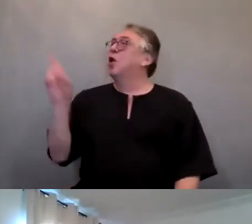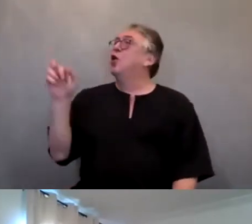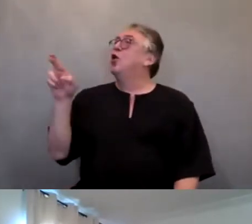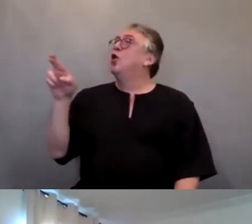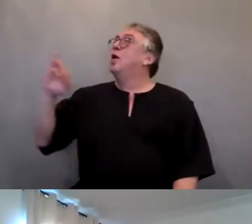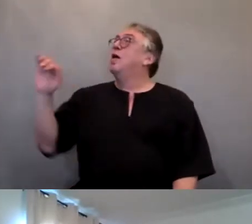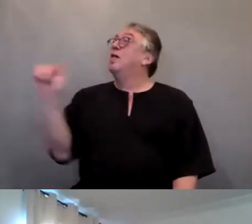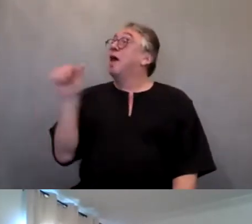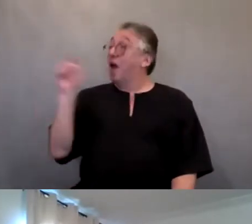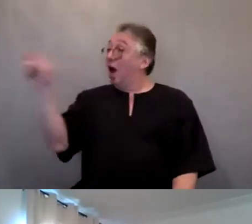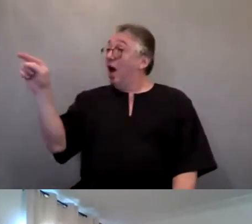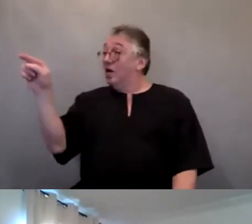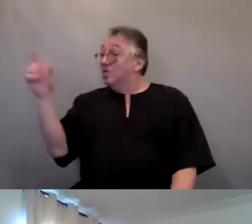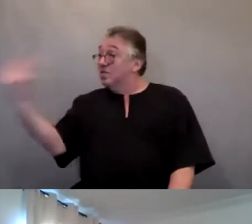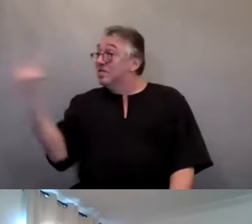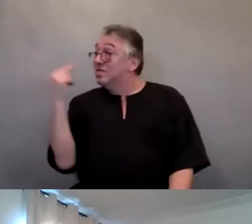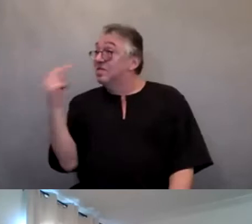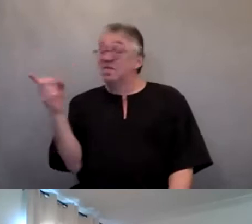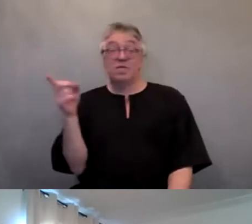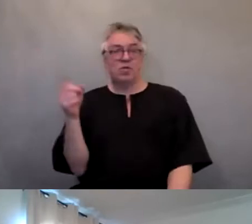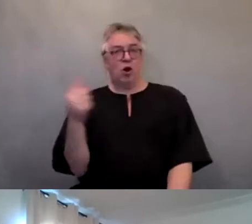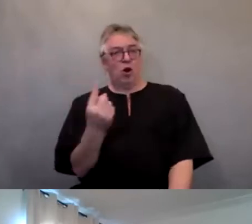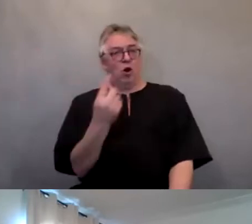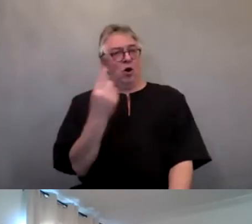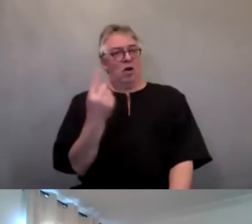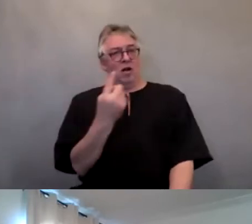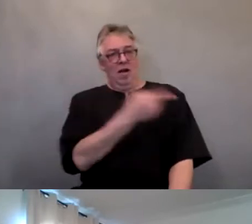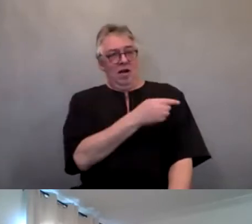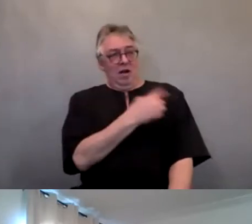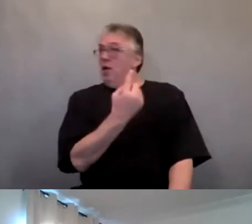implants in the same places